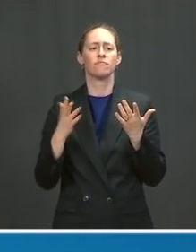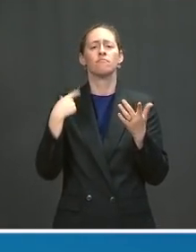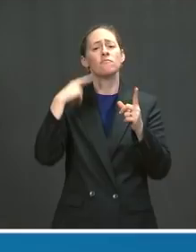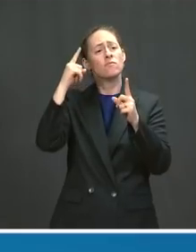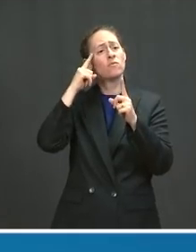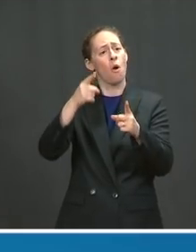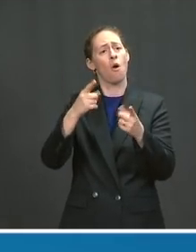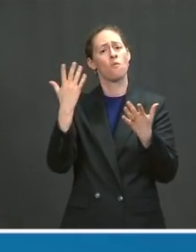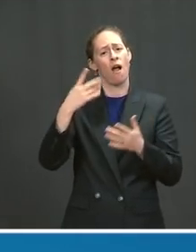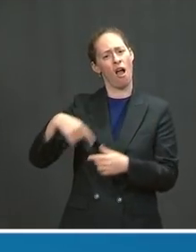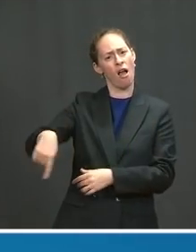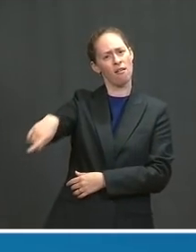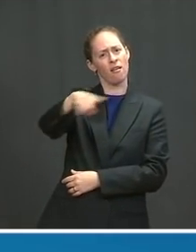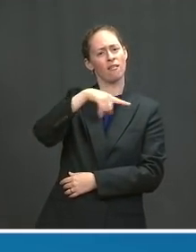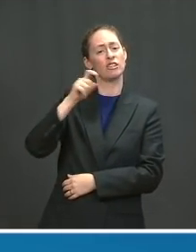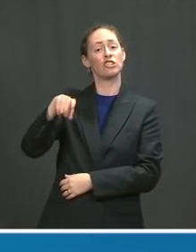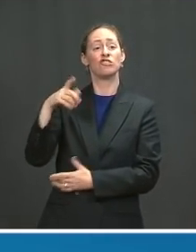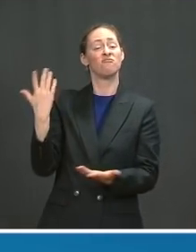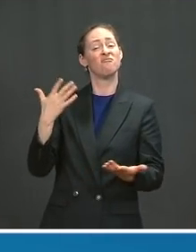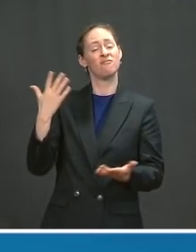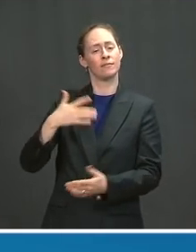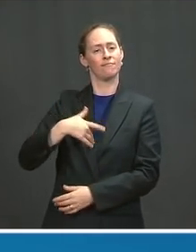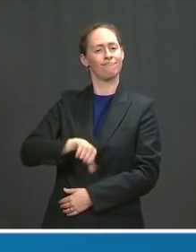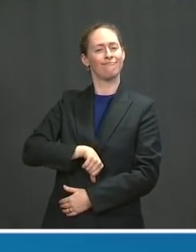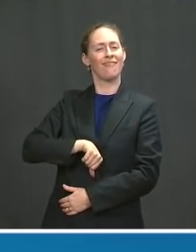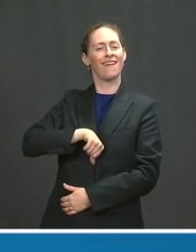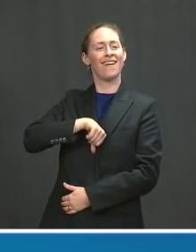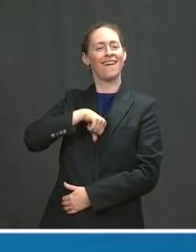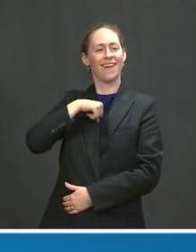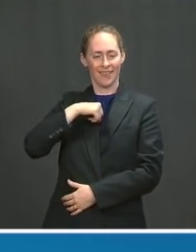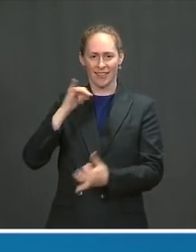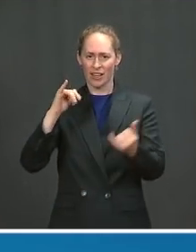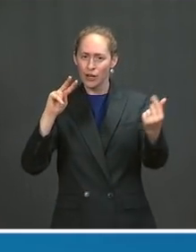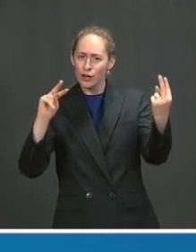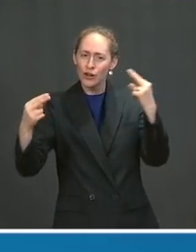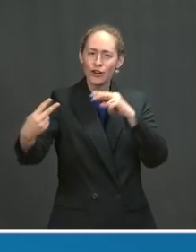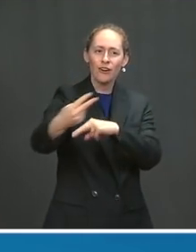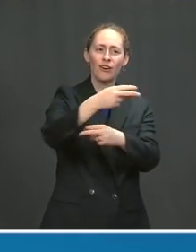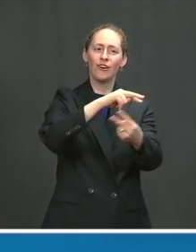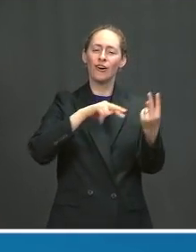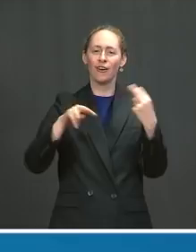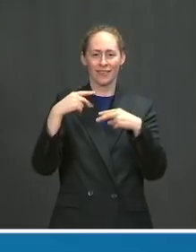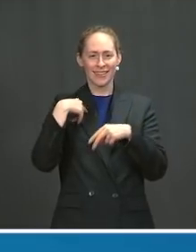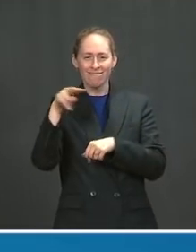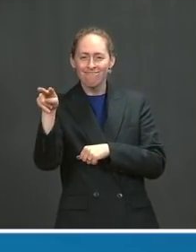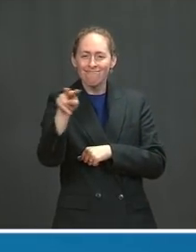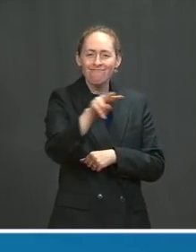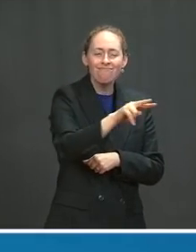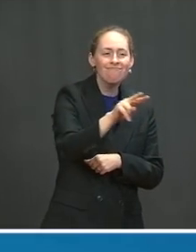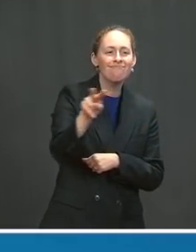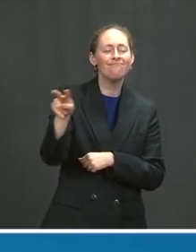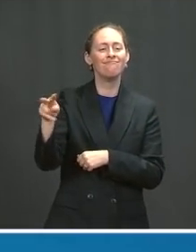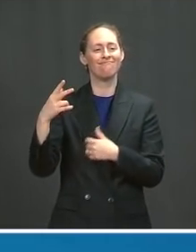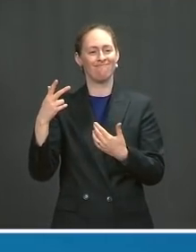And as I look out at all of you, I know you will build on that leadership.